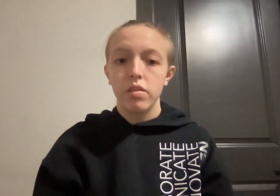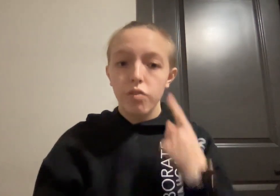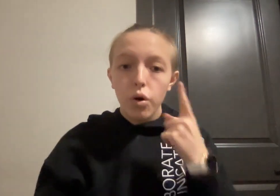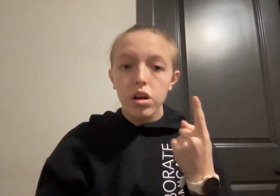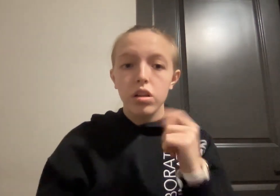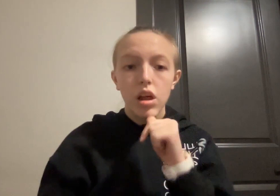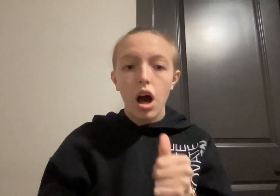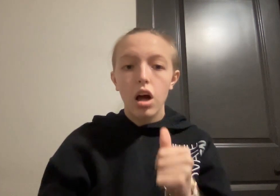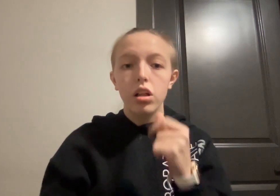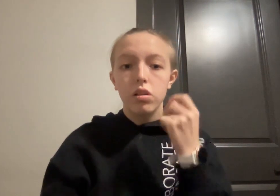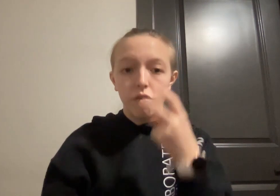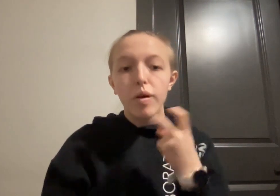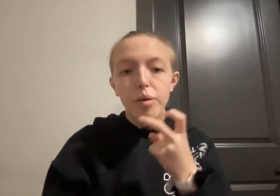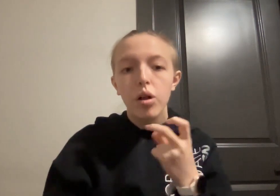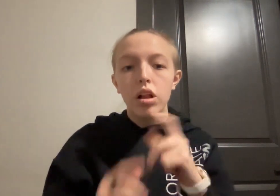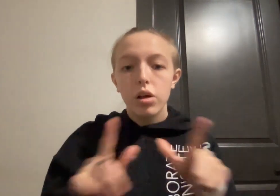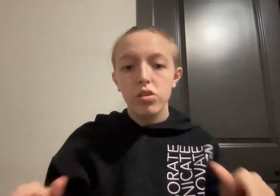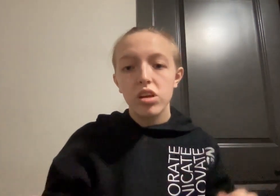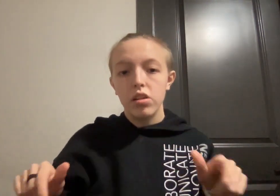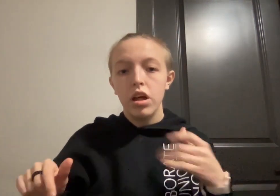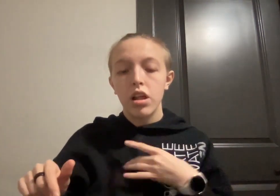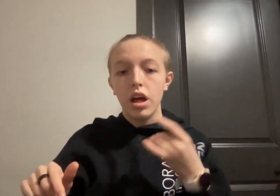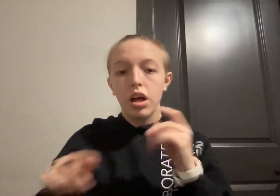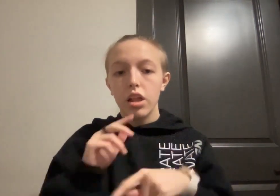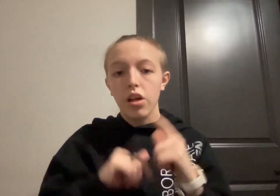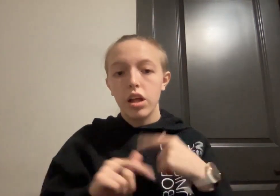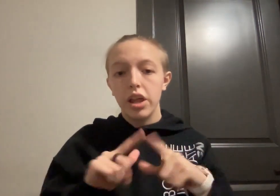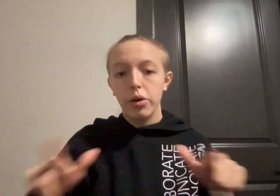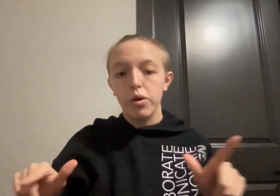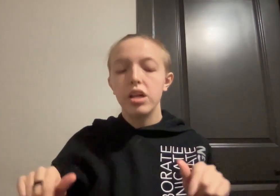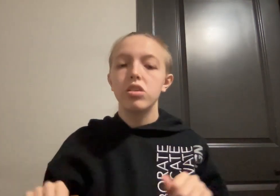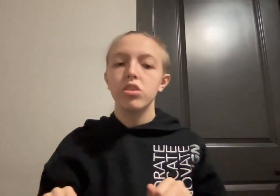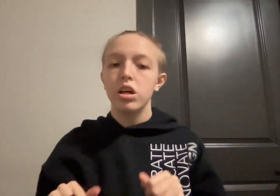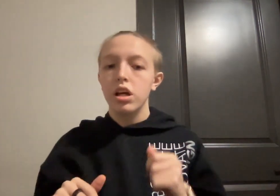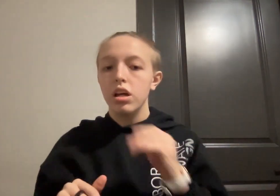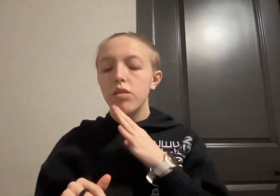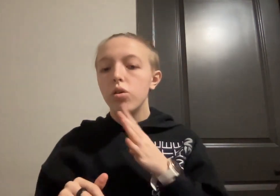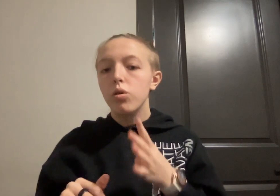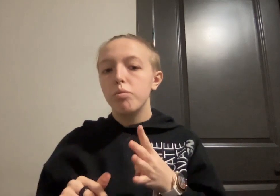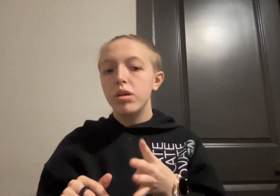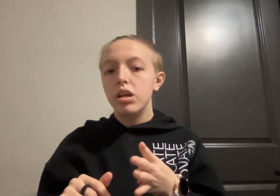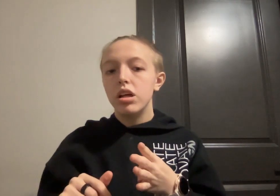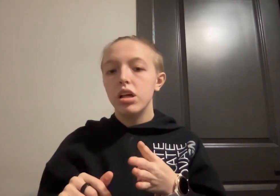for non verbal language like sign language, to be